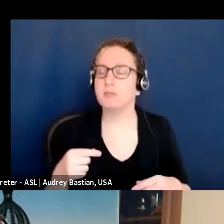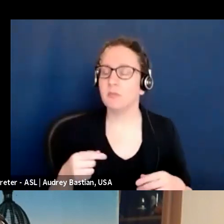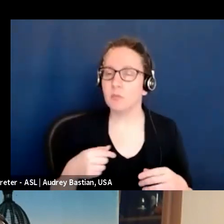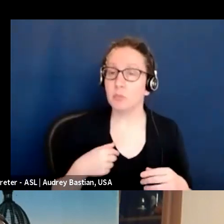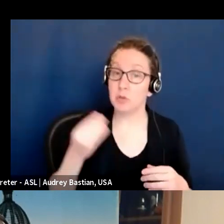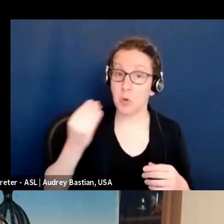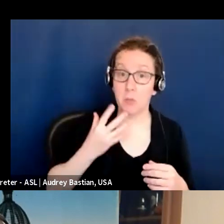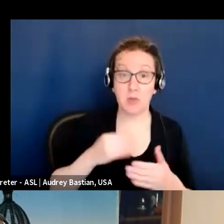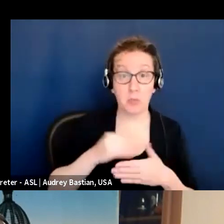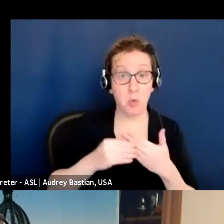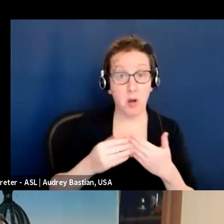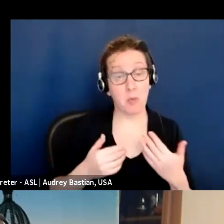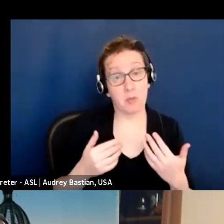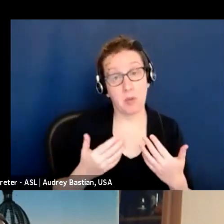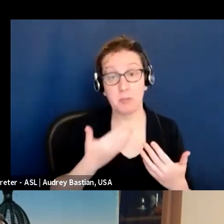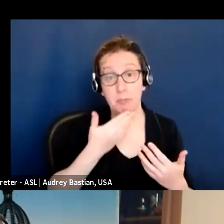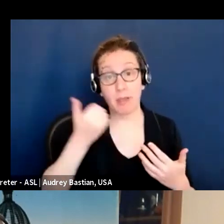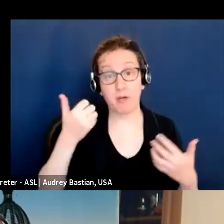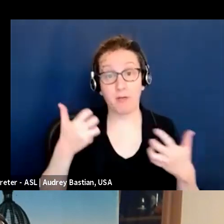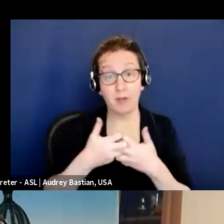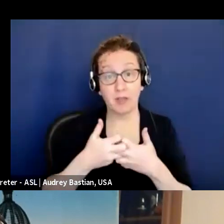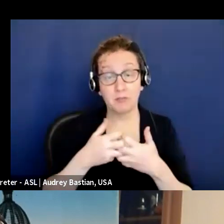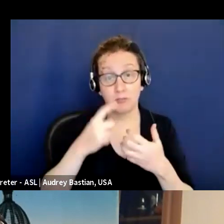oh, you know, this may be a better fit to open my horizon as little